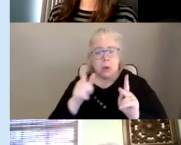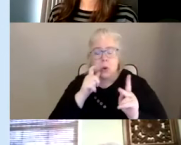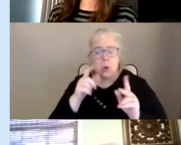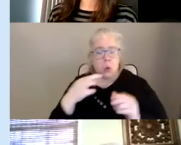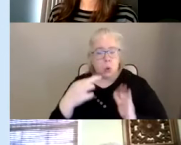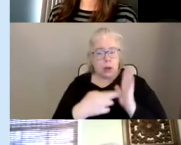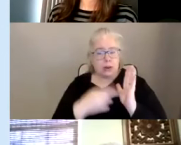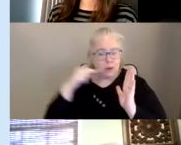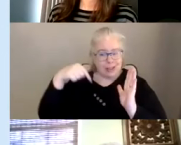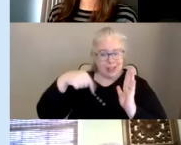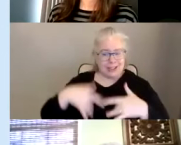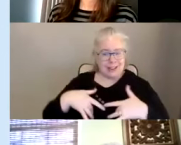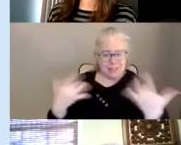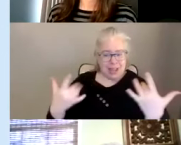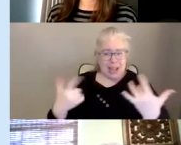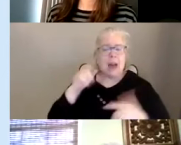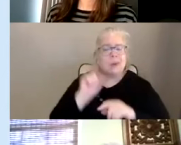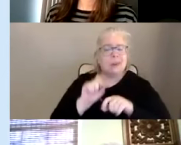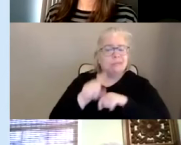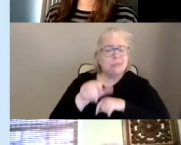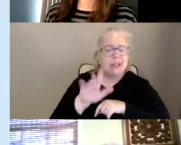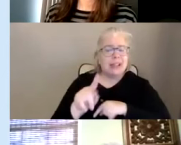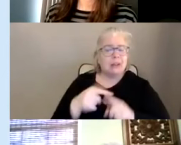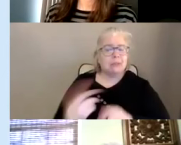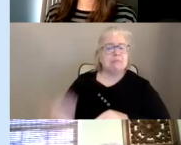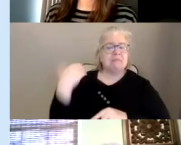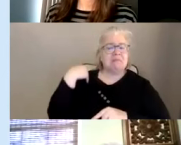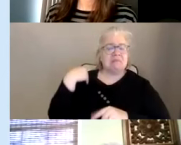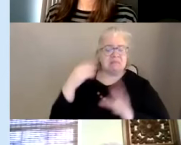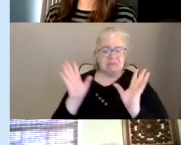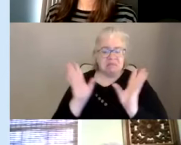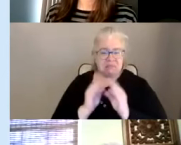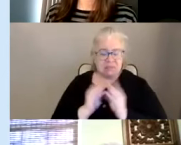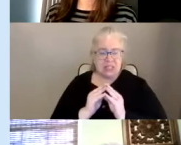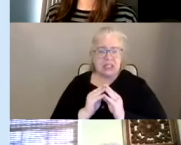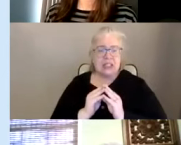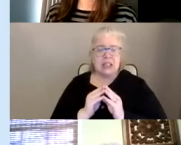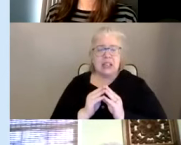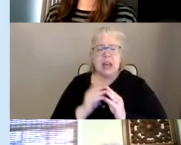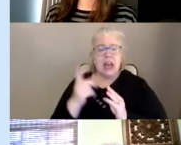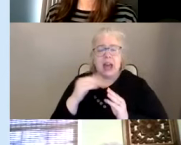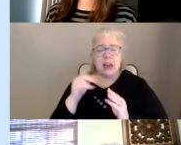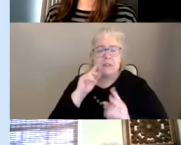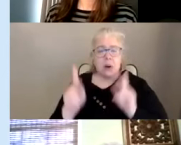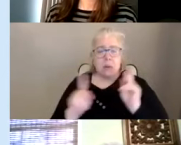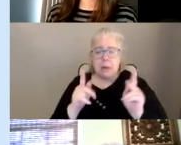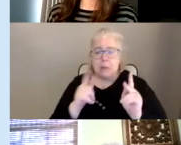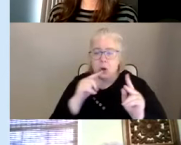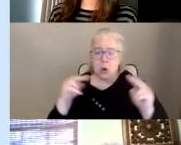for this event, I'll send you a link to that recording. And then for those of you who are viewing with us on YouTube